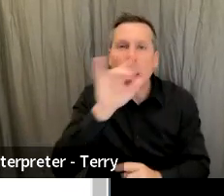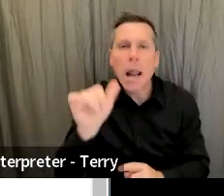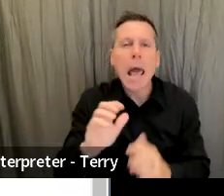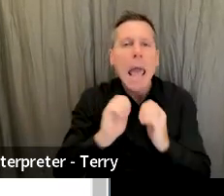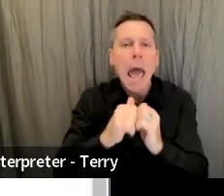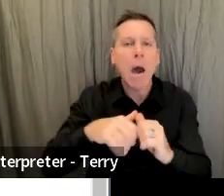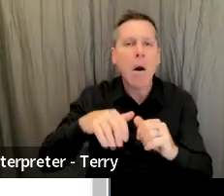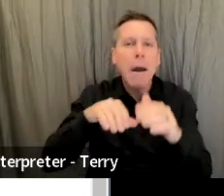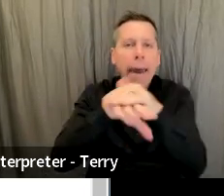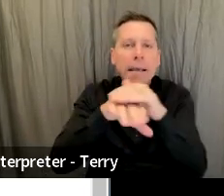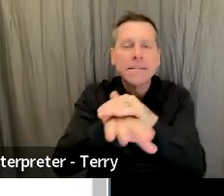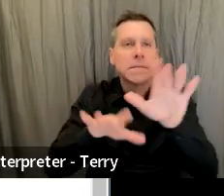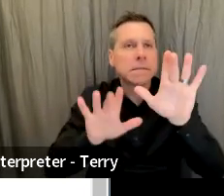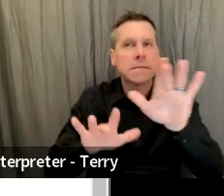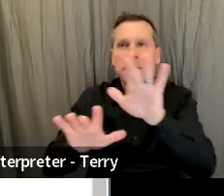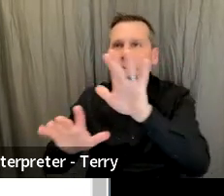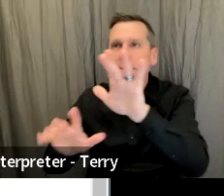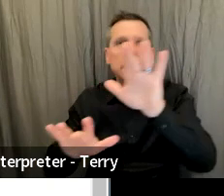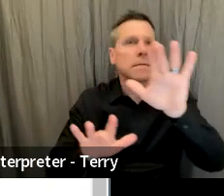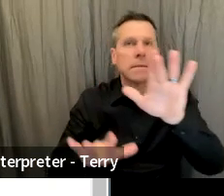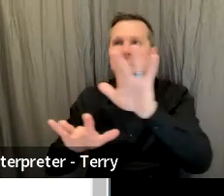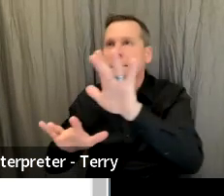For anyone who's trying to do this on their own division or with their own departments,